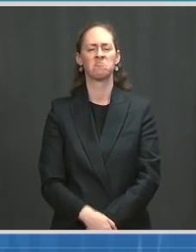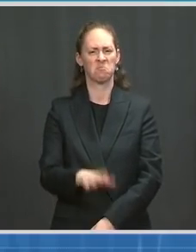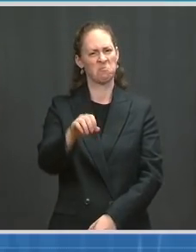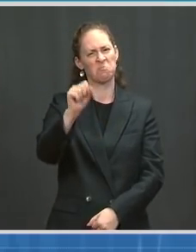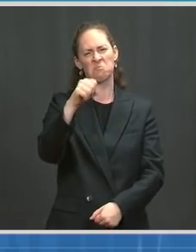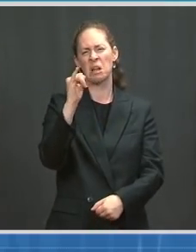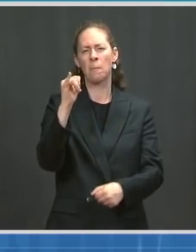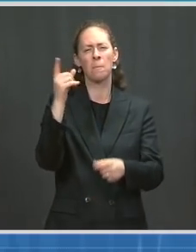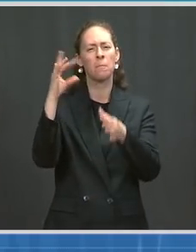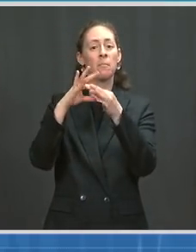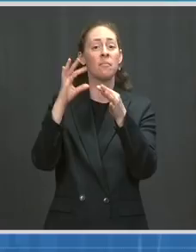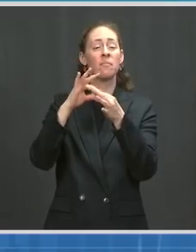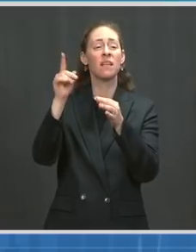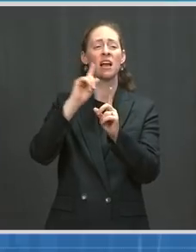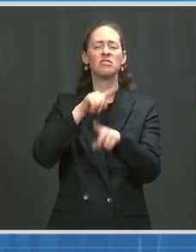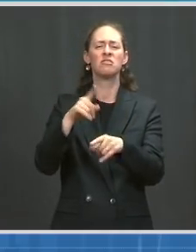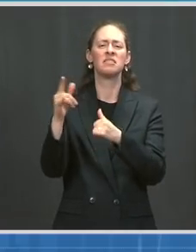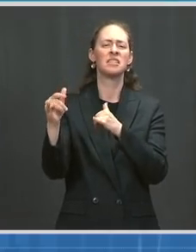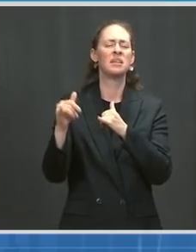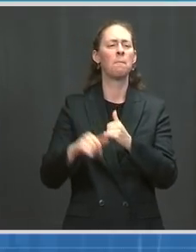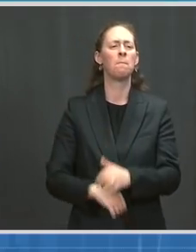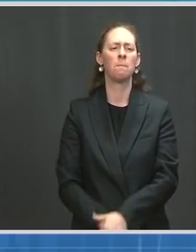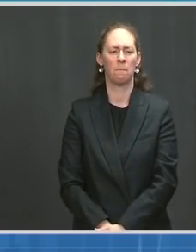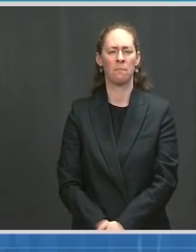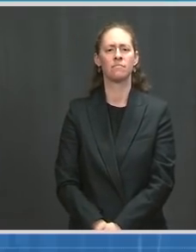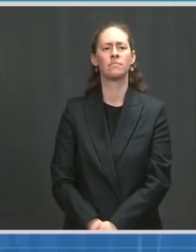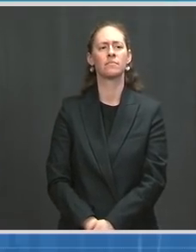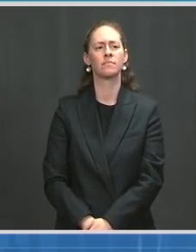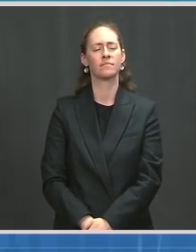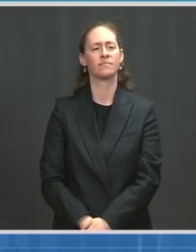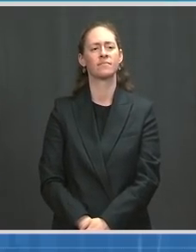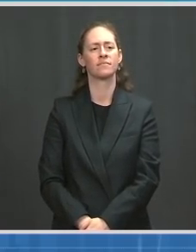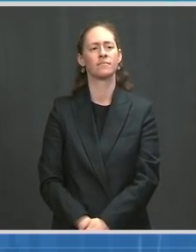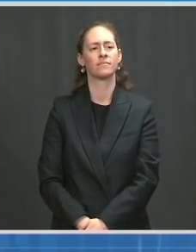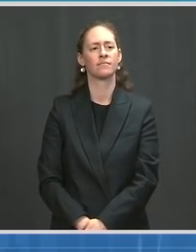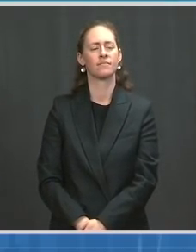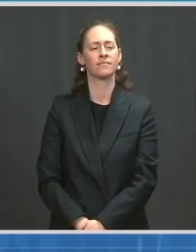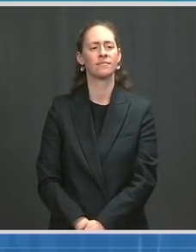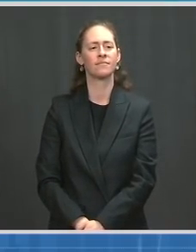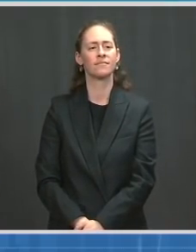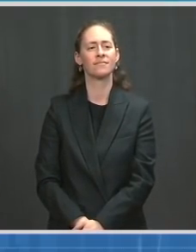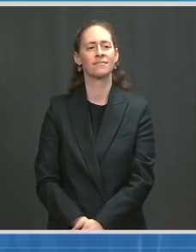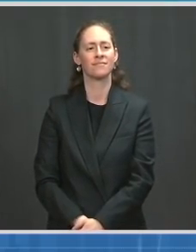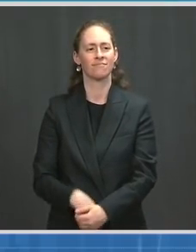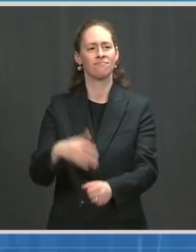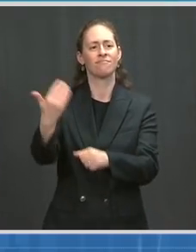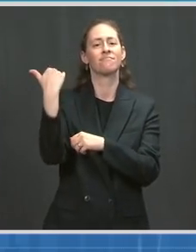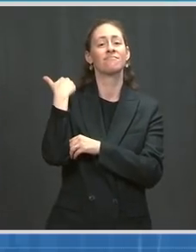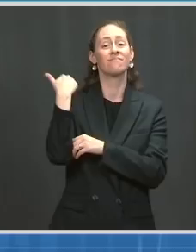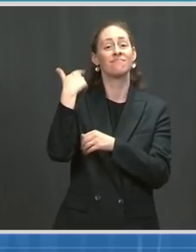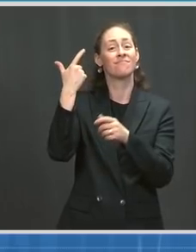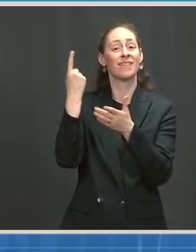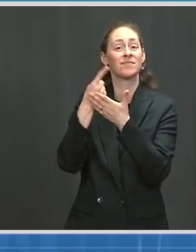You know, when we released our guidelines and the -- and the science said it was safe to do so, we also acknowledge that not everybody